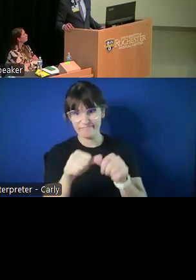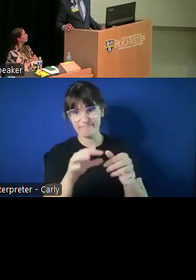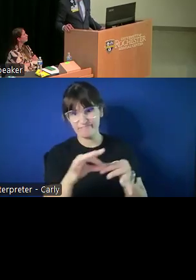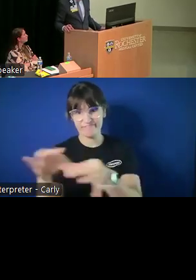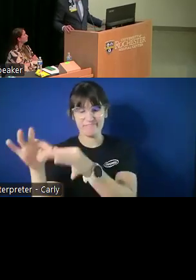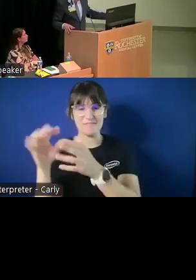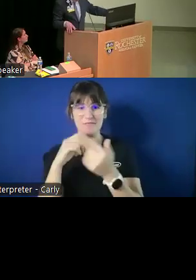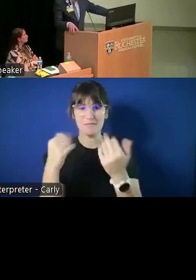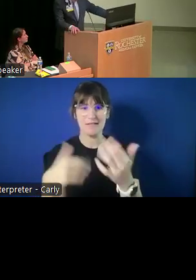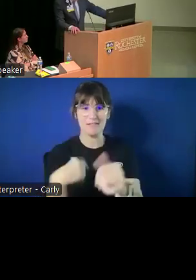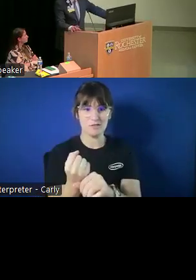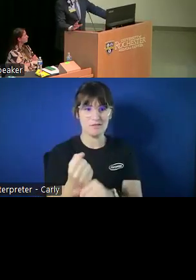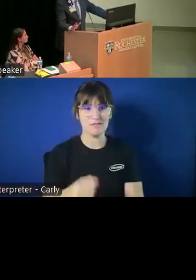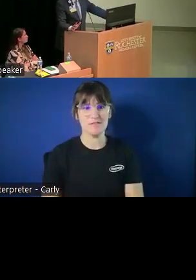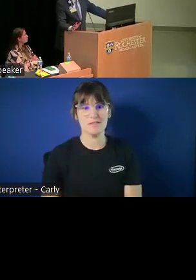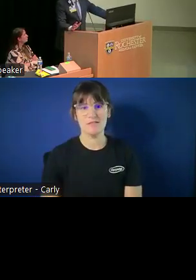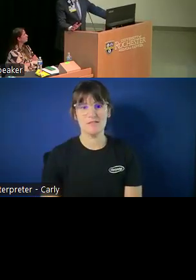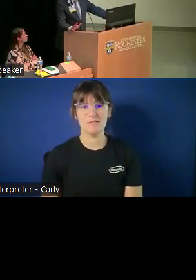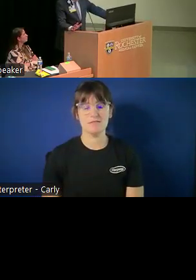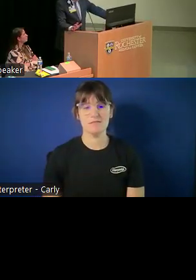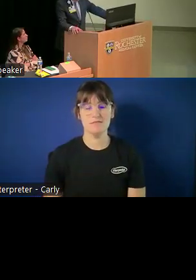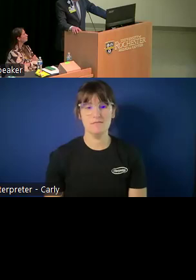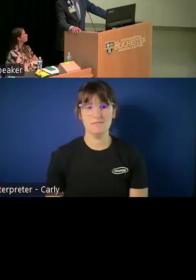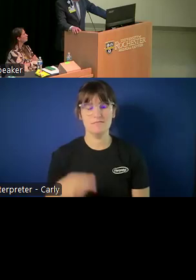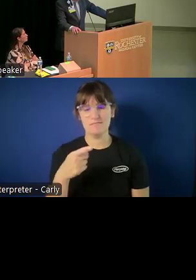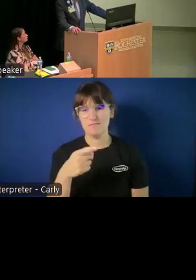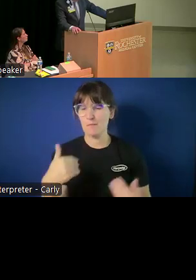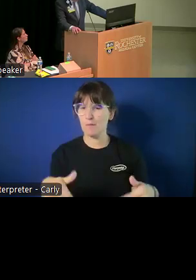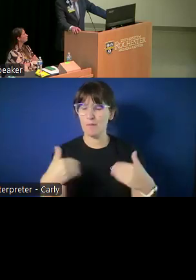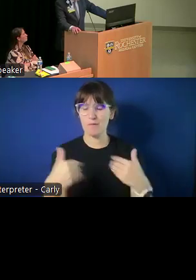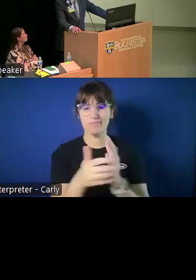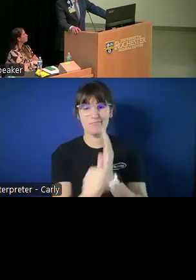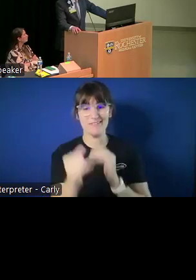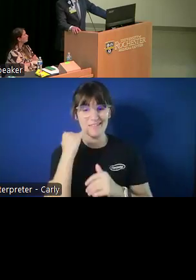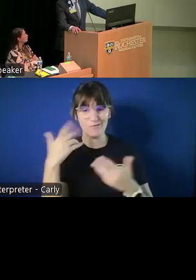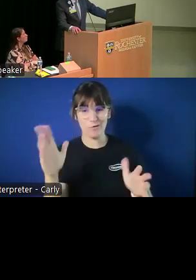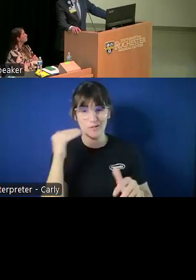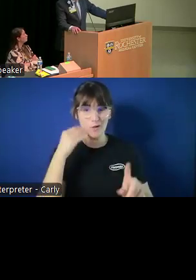officer uh Jessica's broadly talented for any of you who know her and and provides expertise